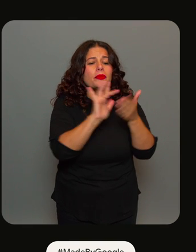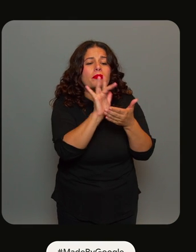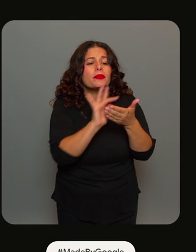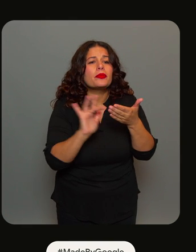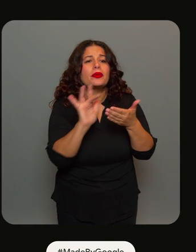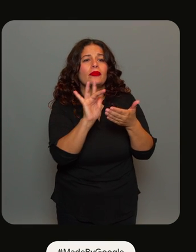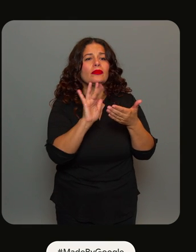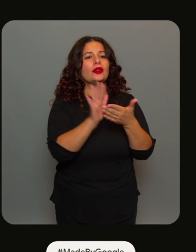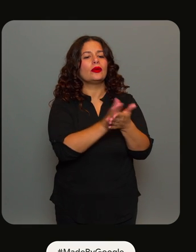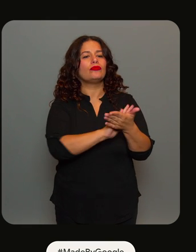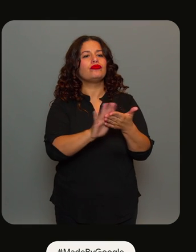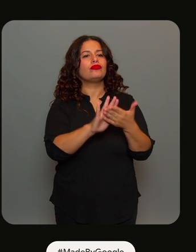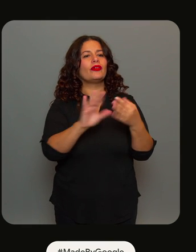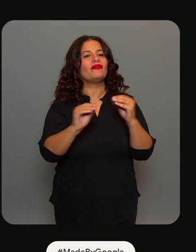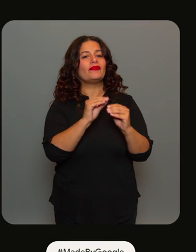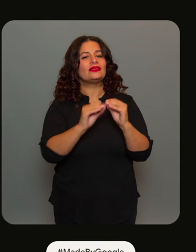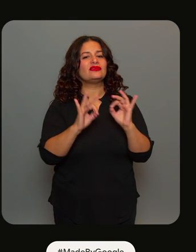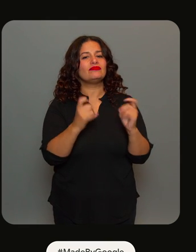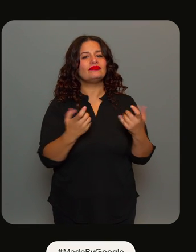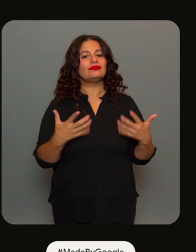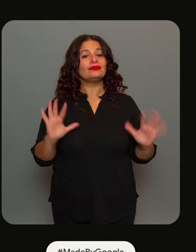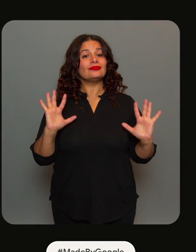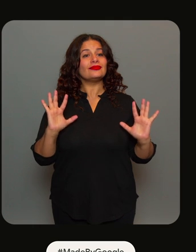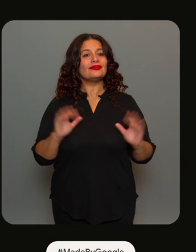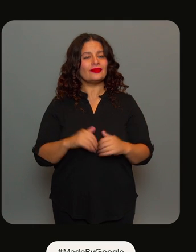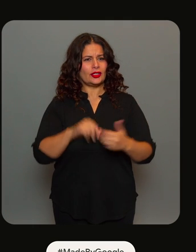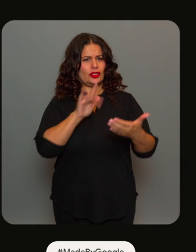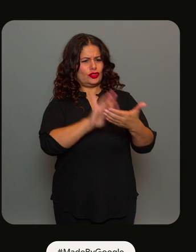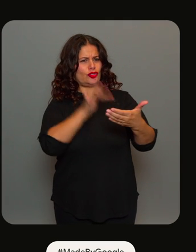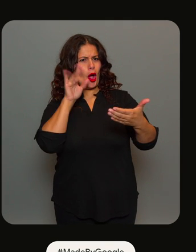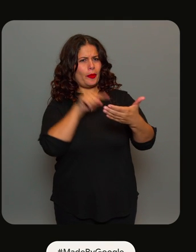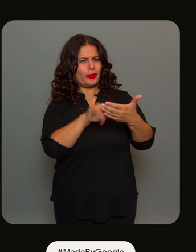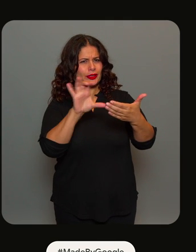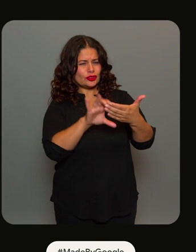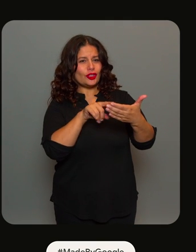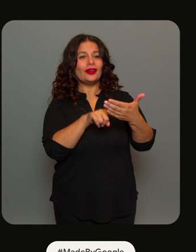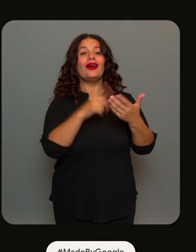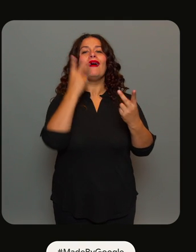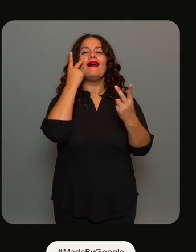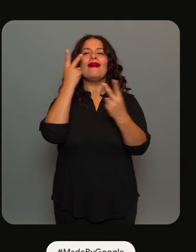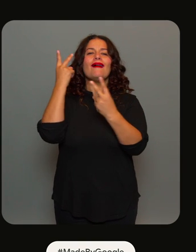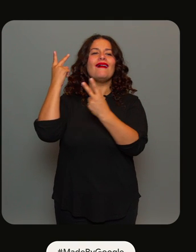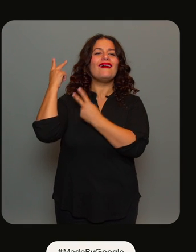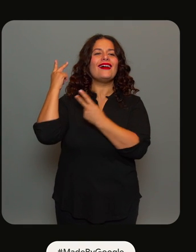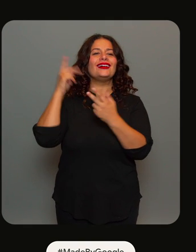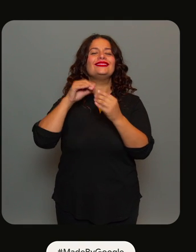just a few taps, you can relive the moment as clearly as you remember it.